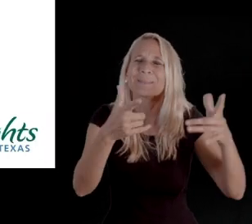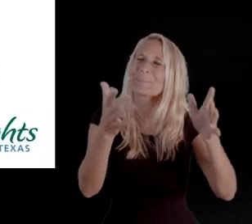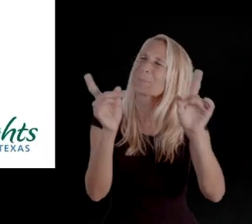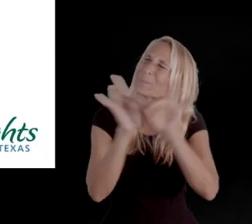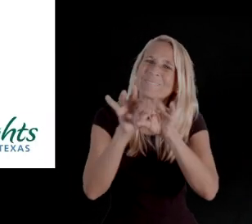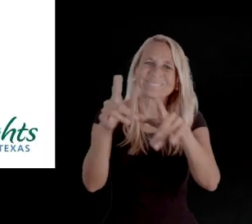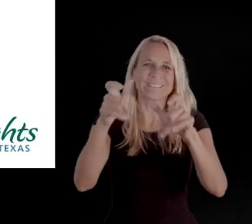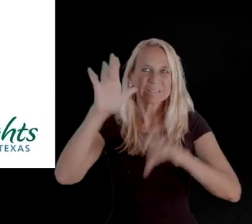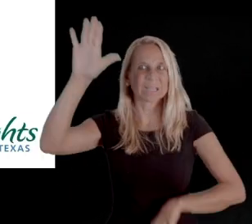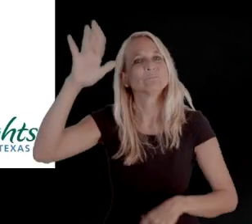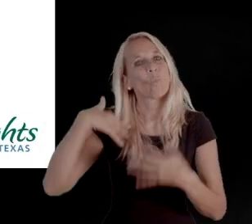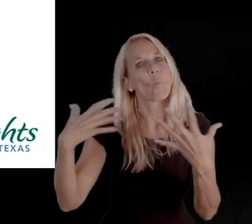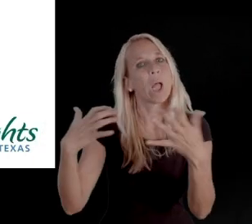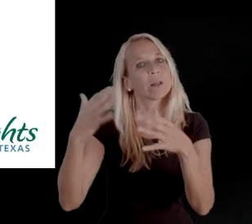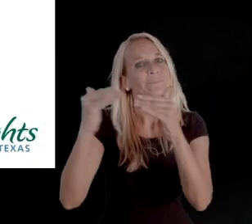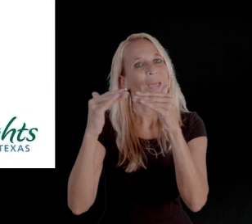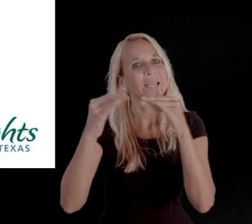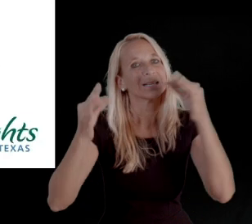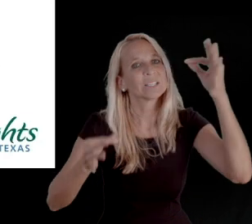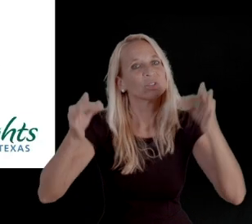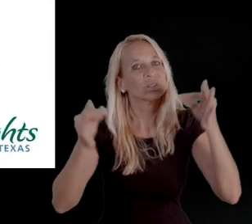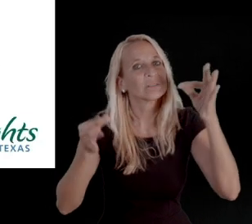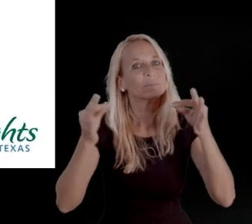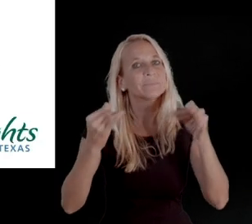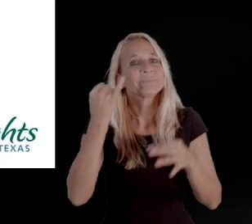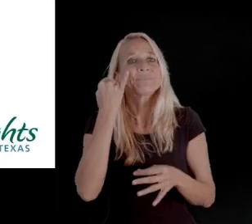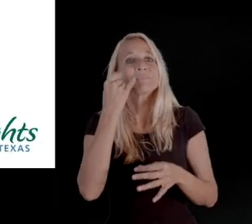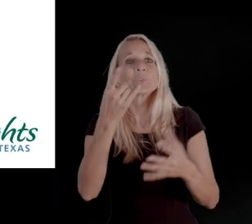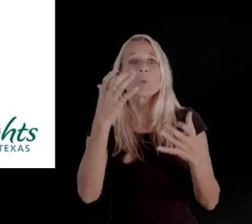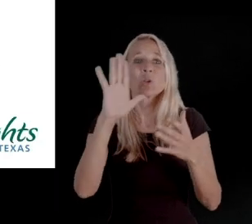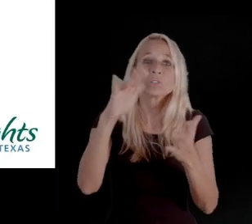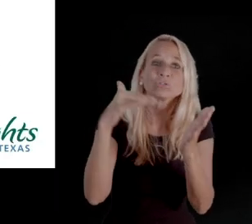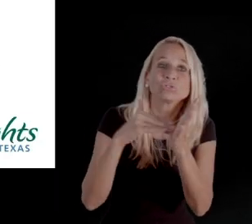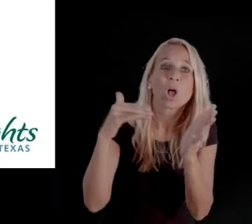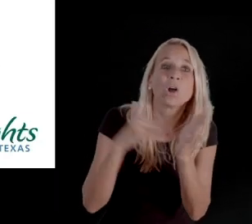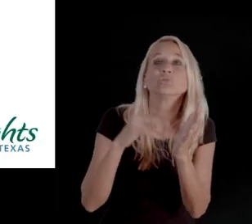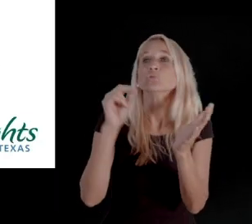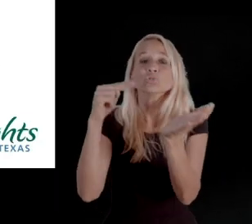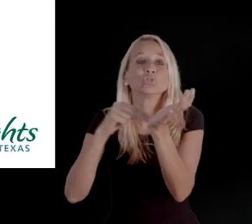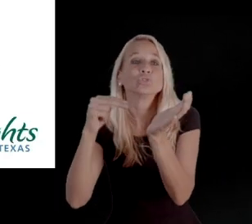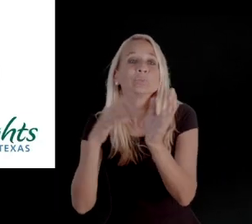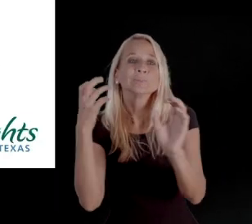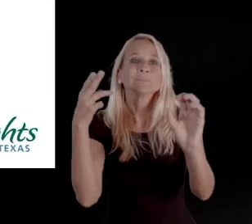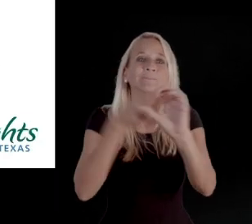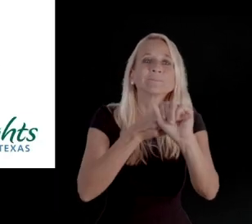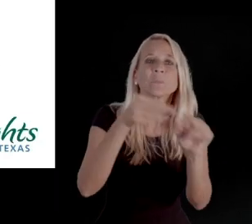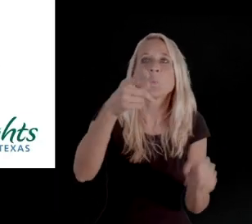If you ever know that your doctors want to participate, if you know that your nurse wants to participate, if you know that there's other people that want to